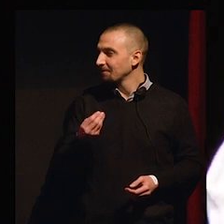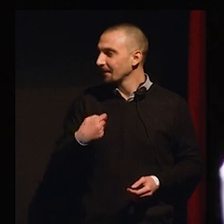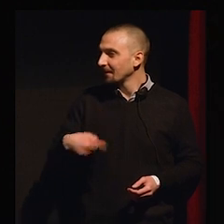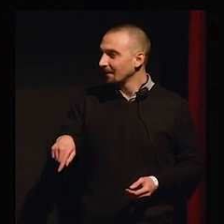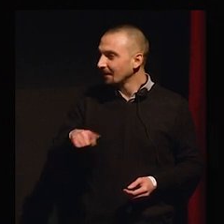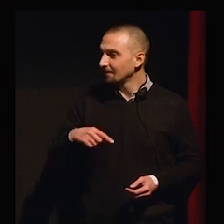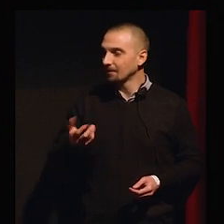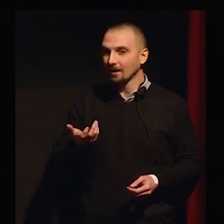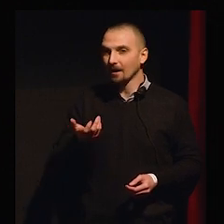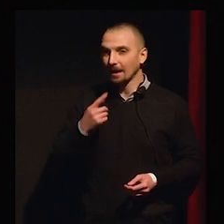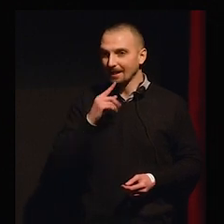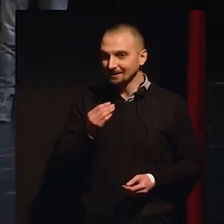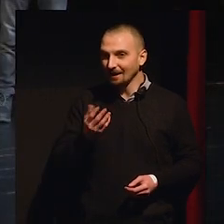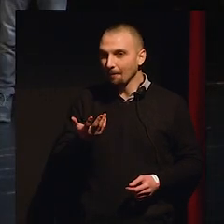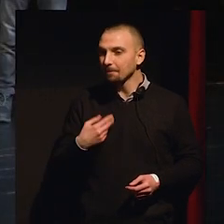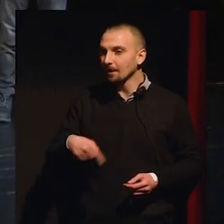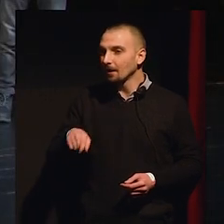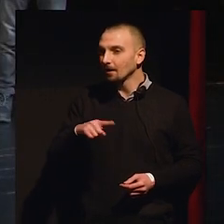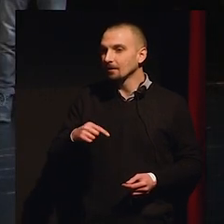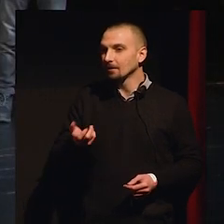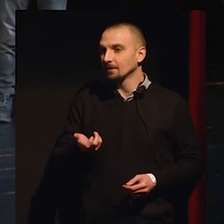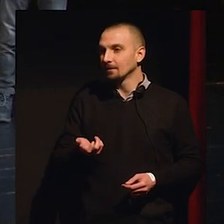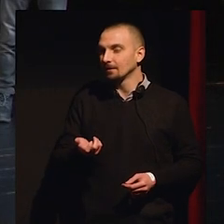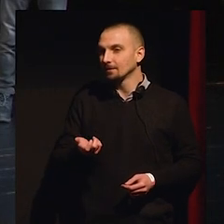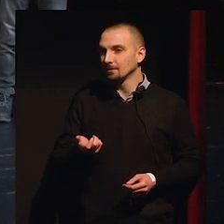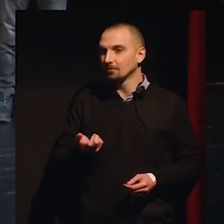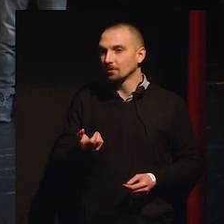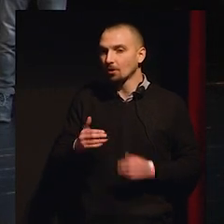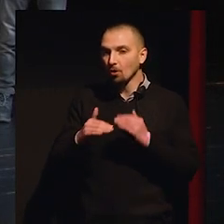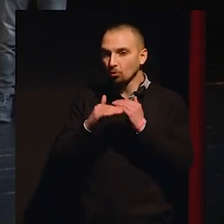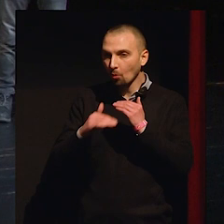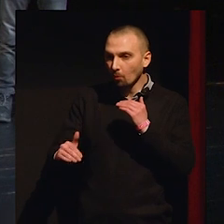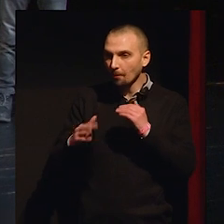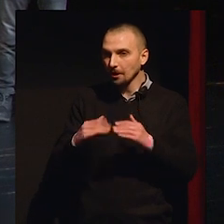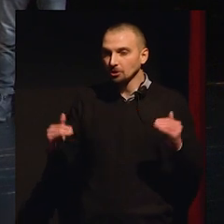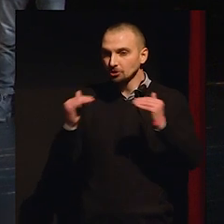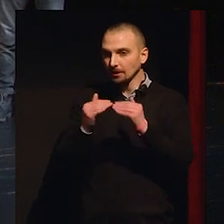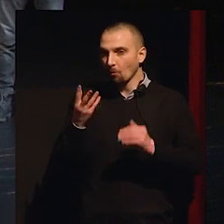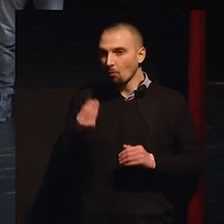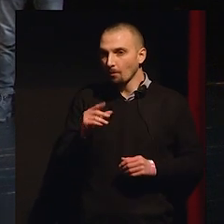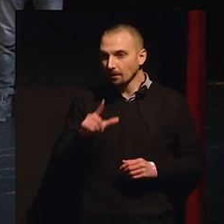Women in Games, yes, but We Are in Games. If we want to raise awareness on gender equality,